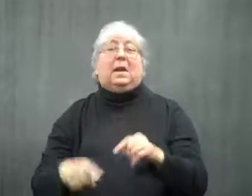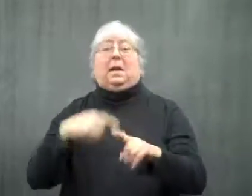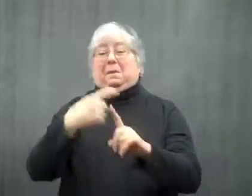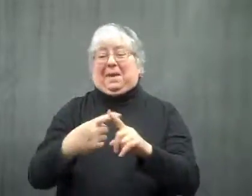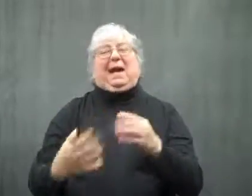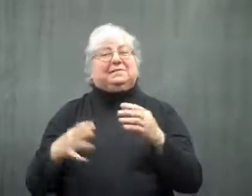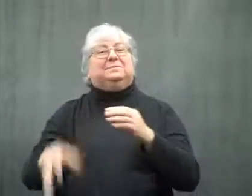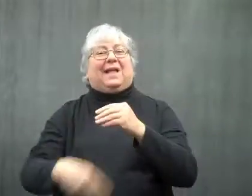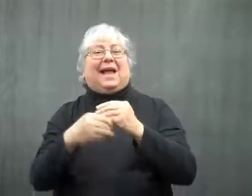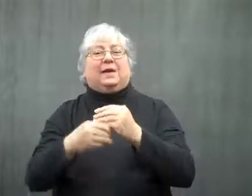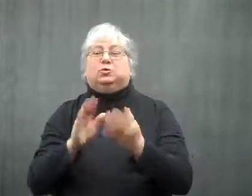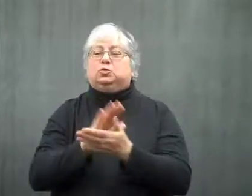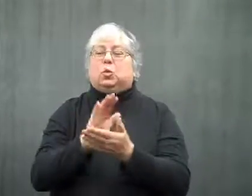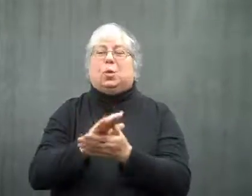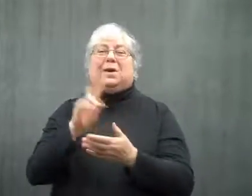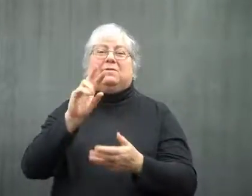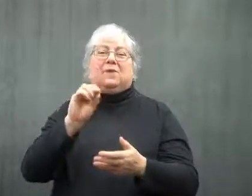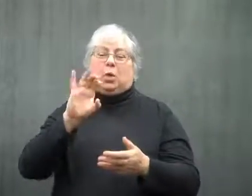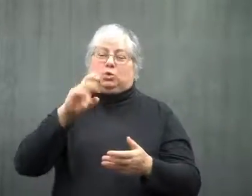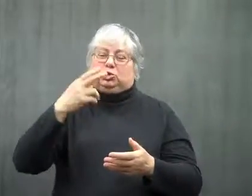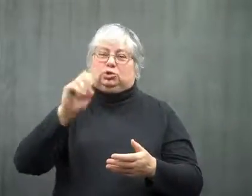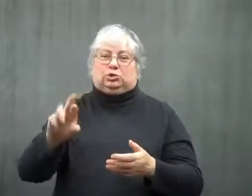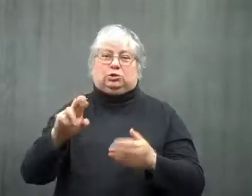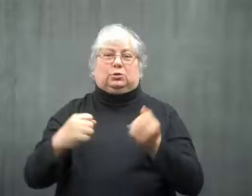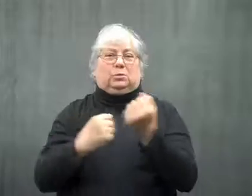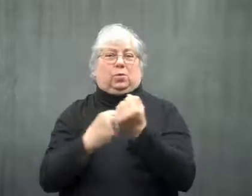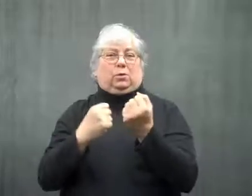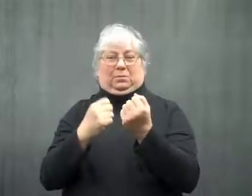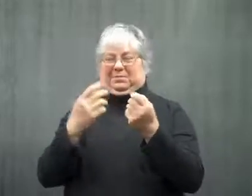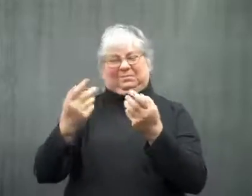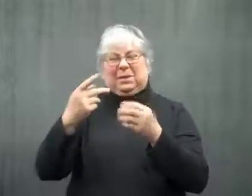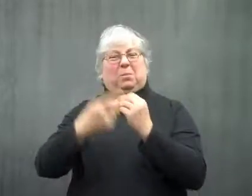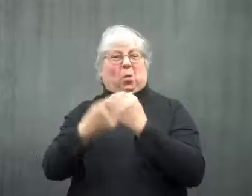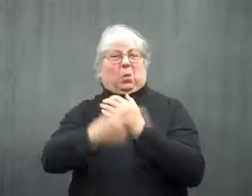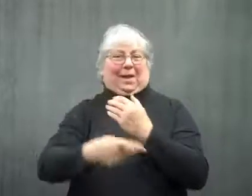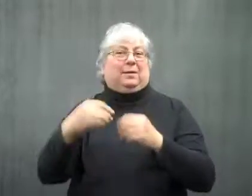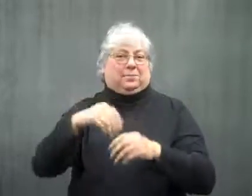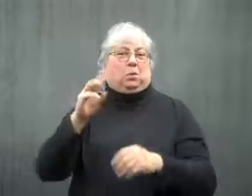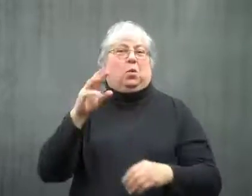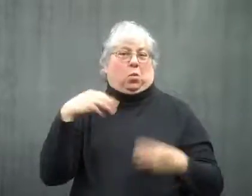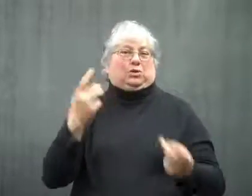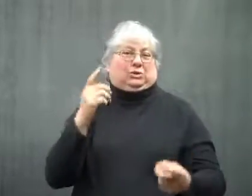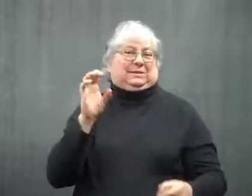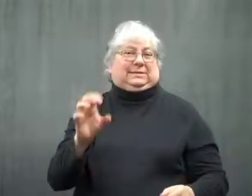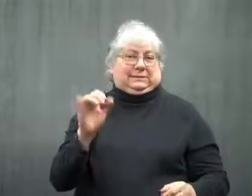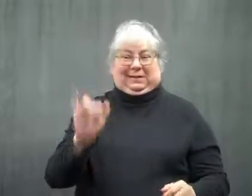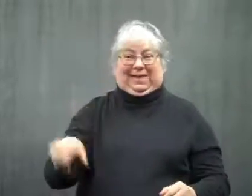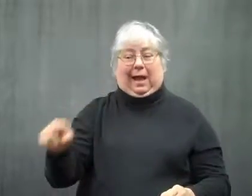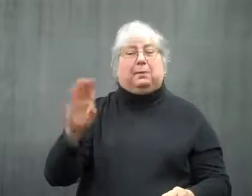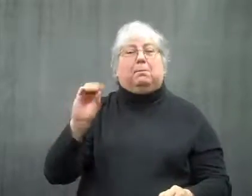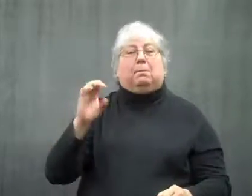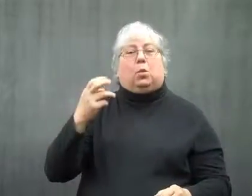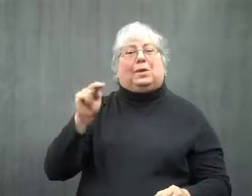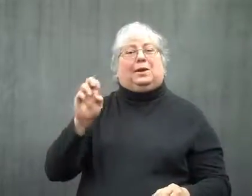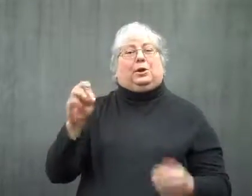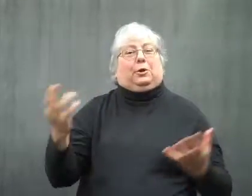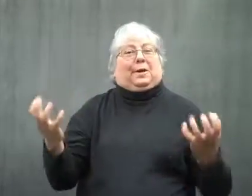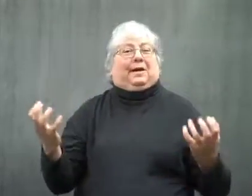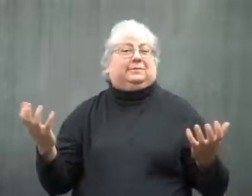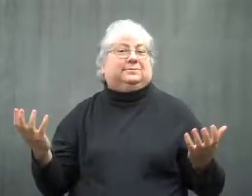A school voucher program that Boehner wanted was also added to the package.